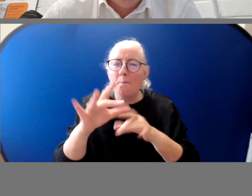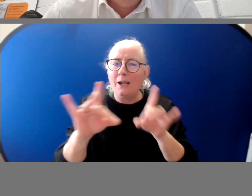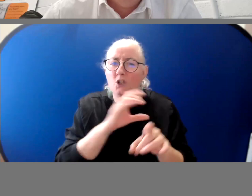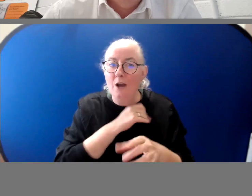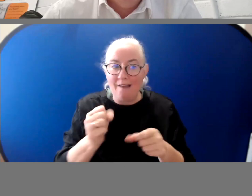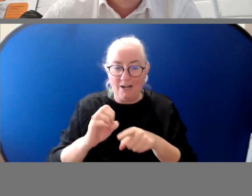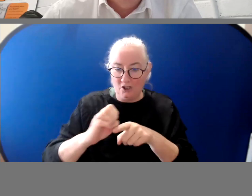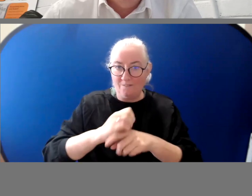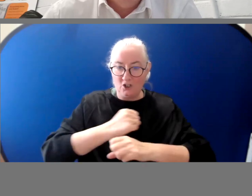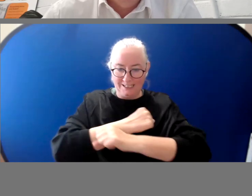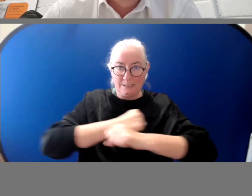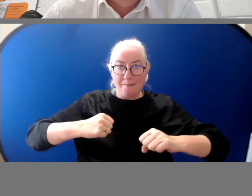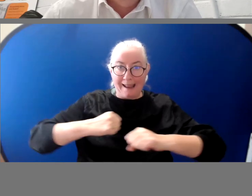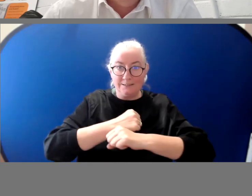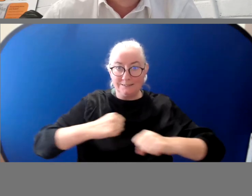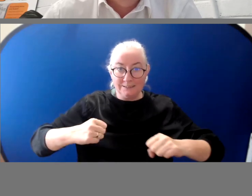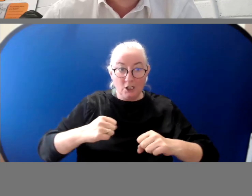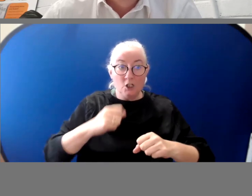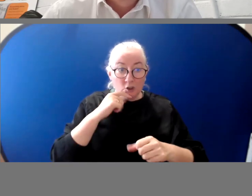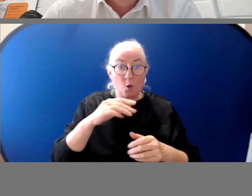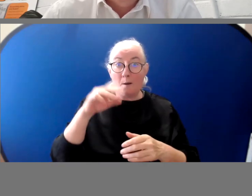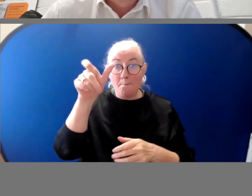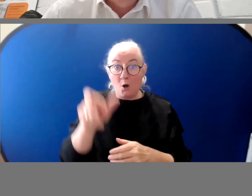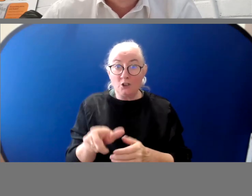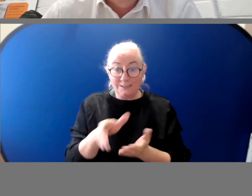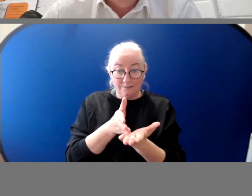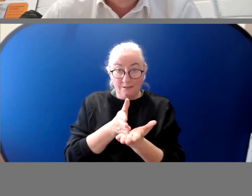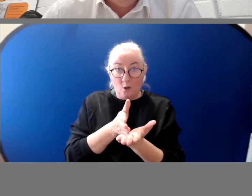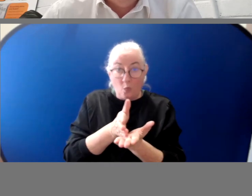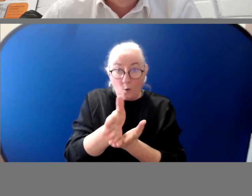space that someone's coming in this door for example that they you know even using different